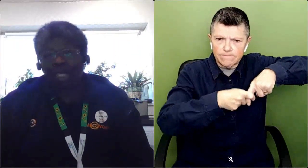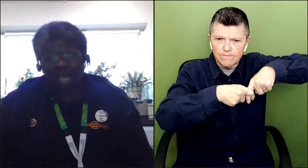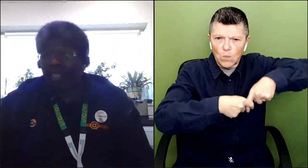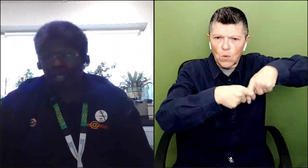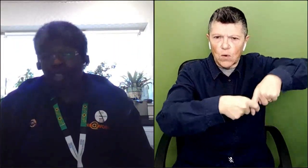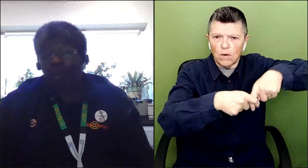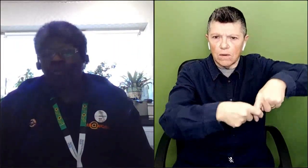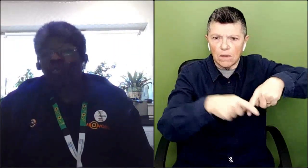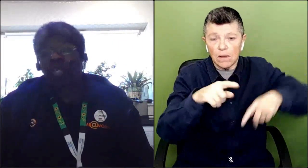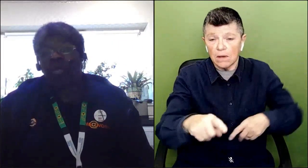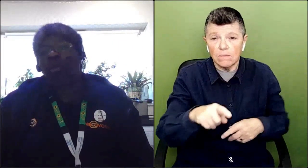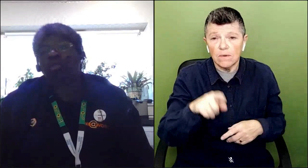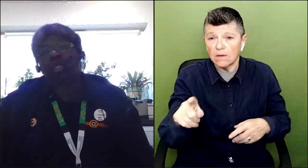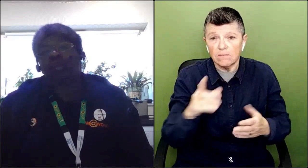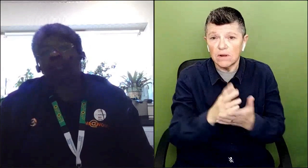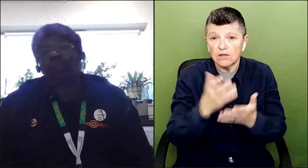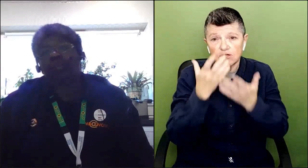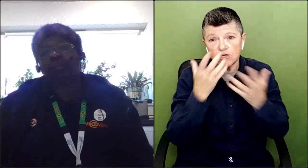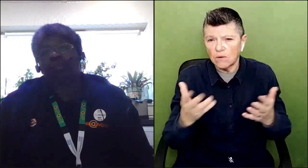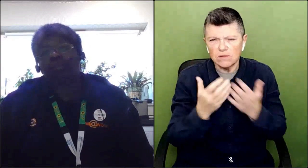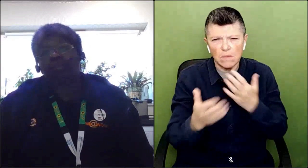get to the top if you really want to.